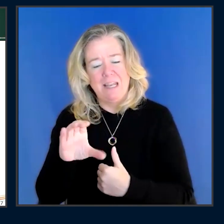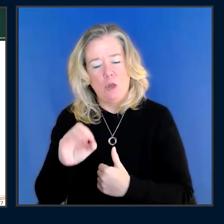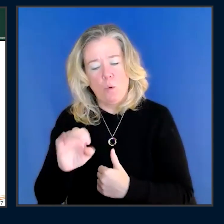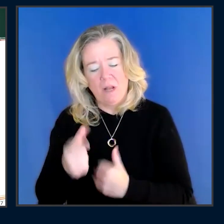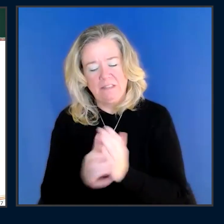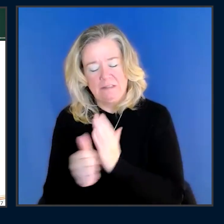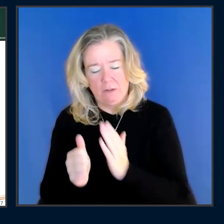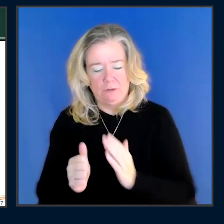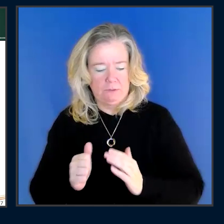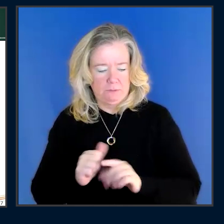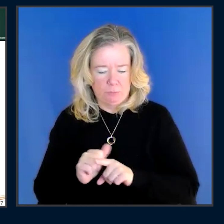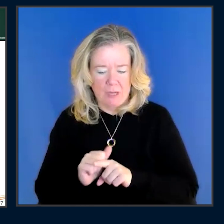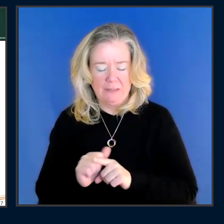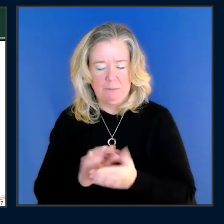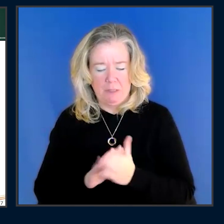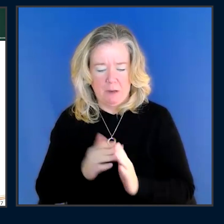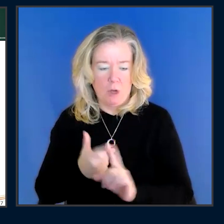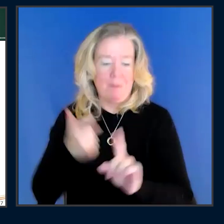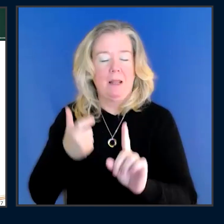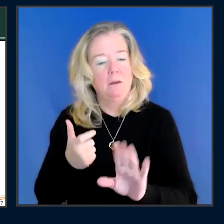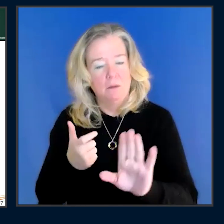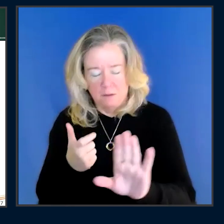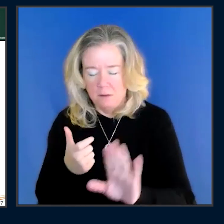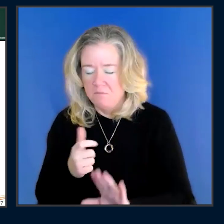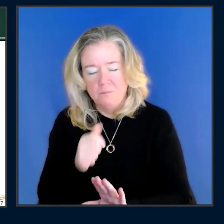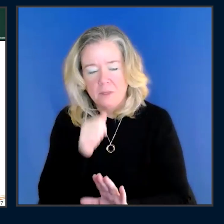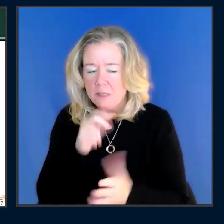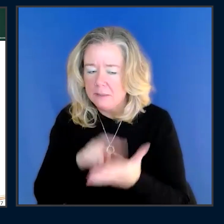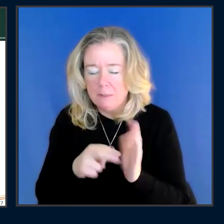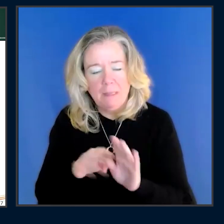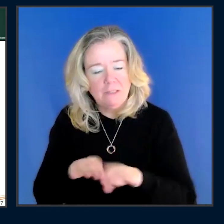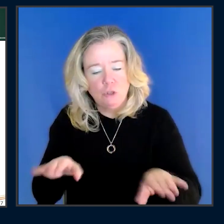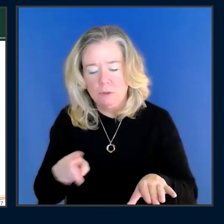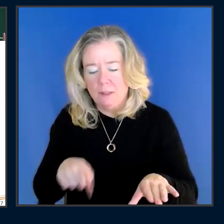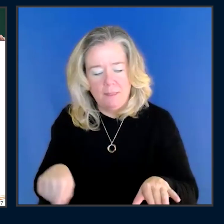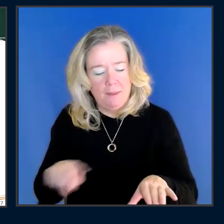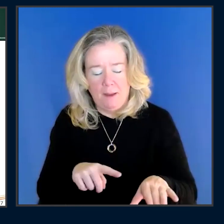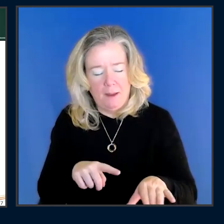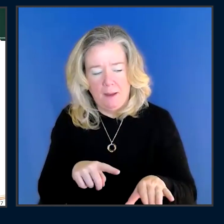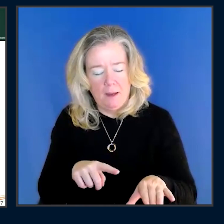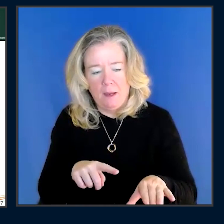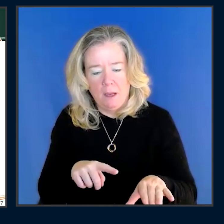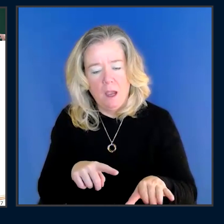underway and automatic. It doesn't mean, though, that children, should not be working